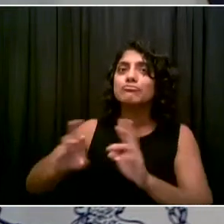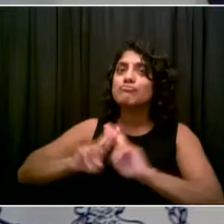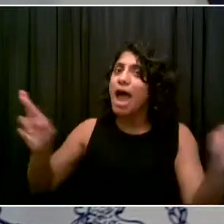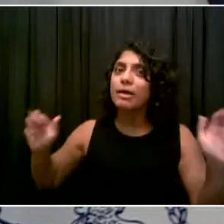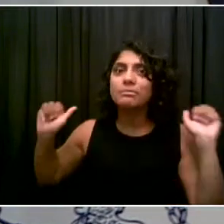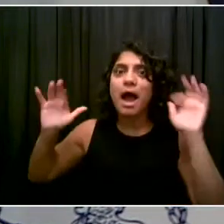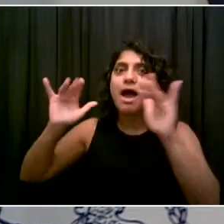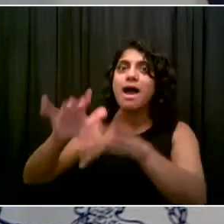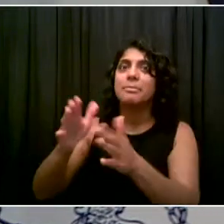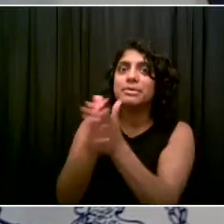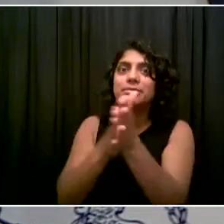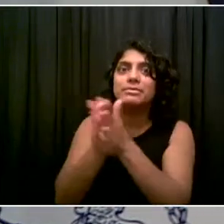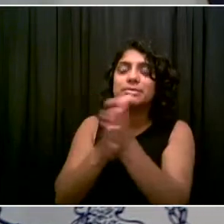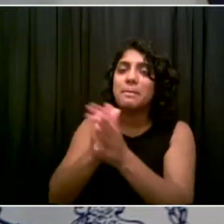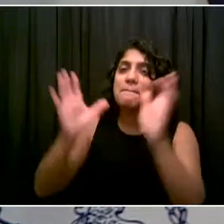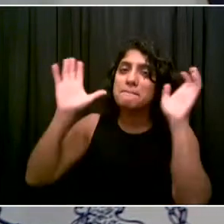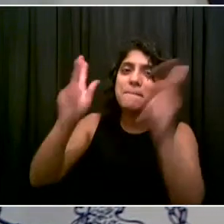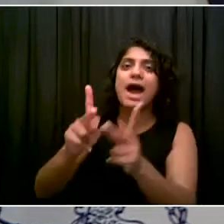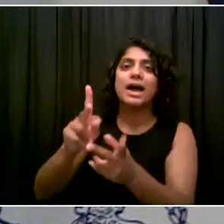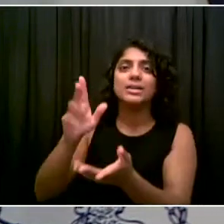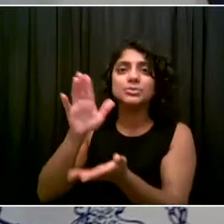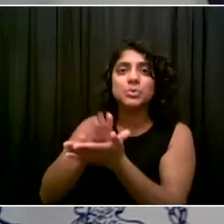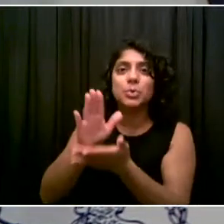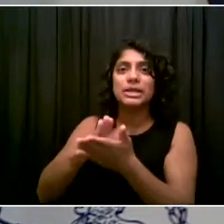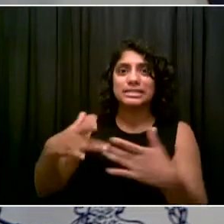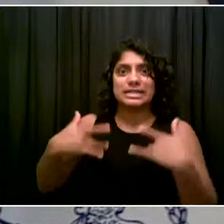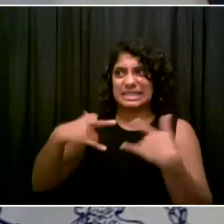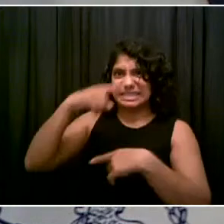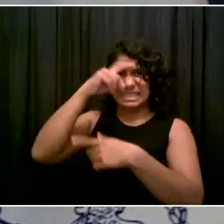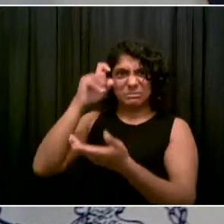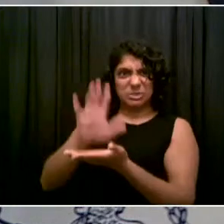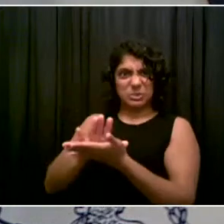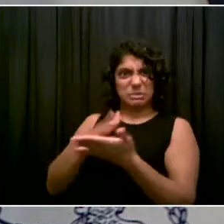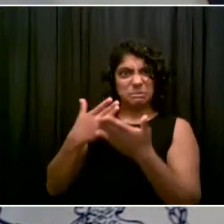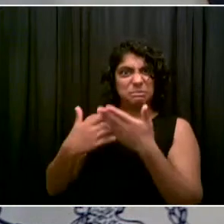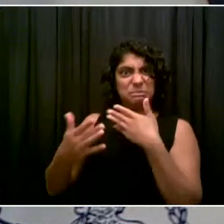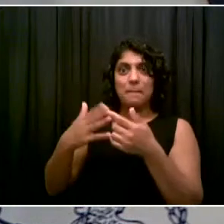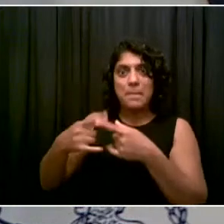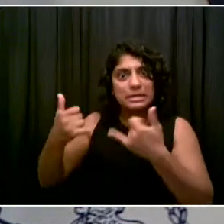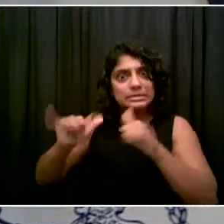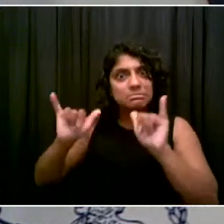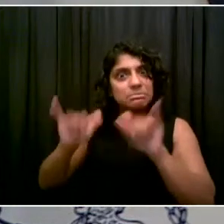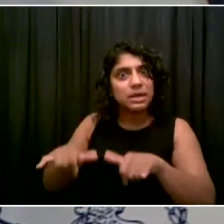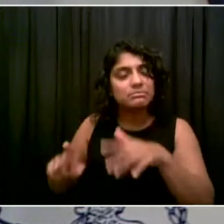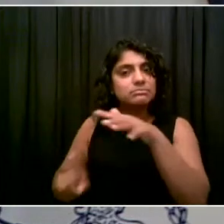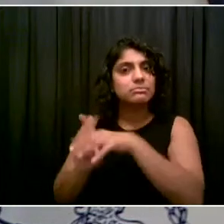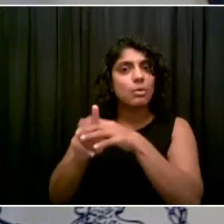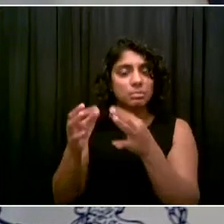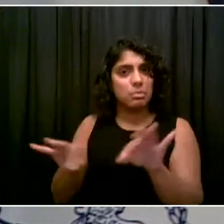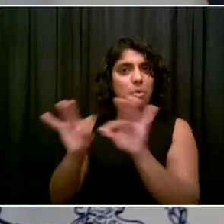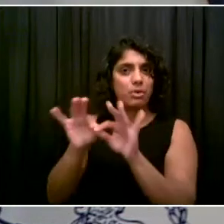AND A LOT OF KIDS ONE OF THIS PPOORTUNITY. WE ARE OVER 200,000 NOW PARTICIPATING IN SUMMER RISING.